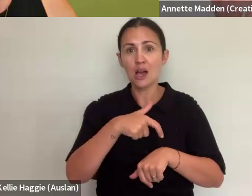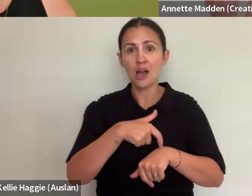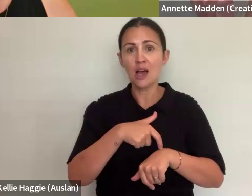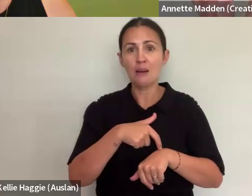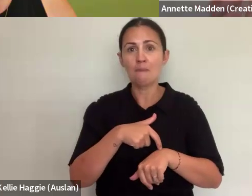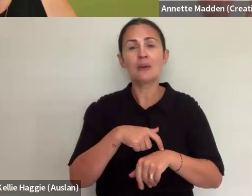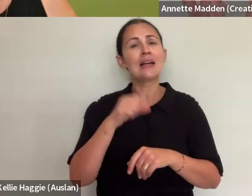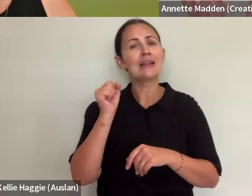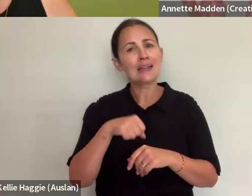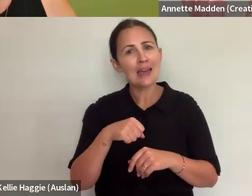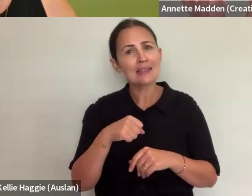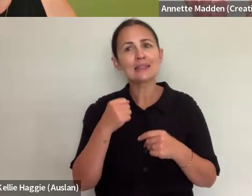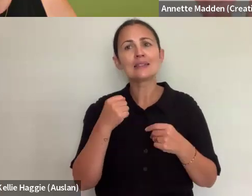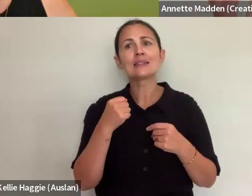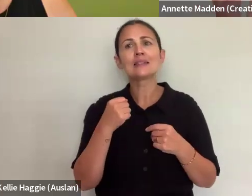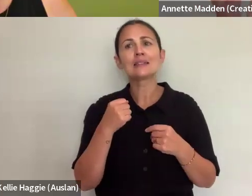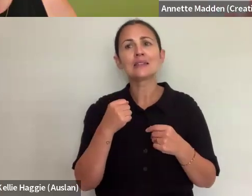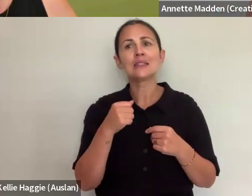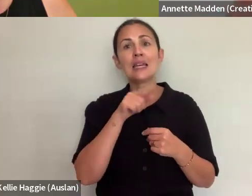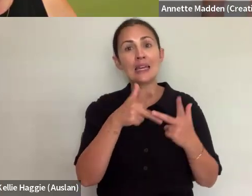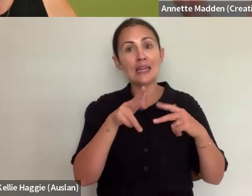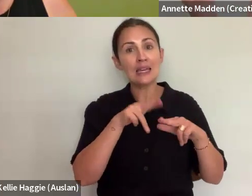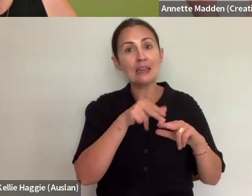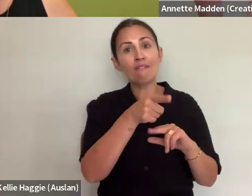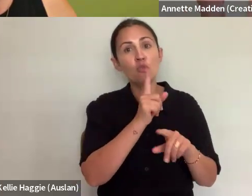, all of those things can be possible in a